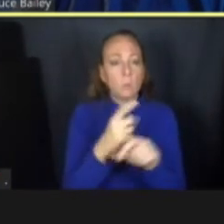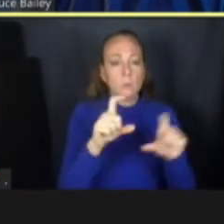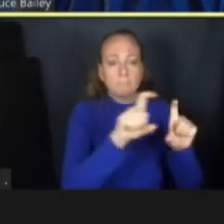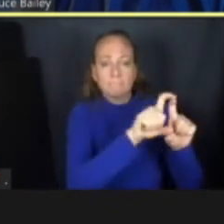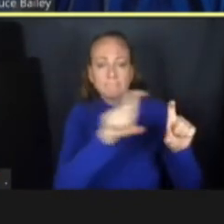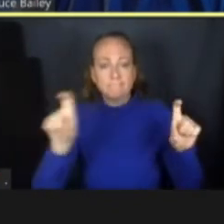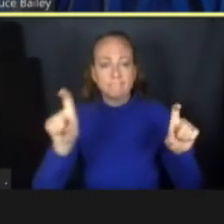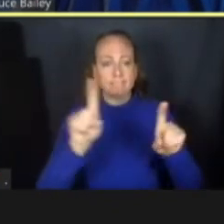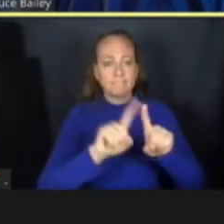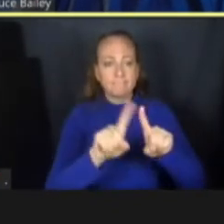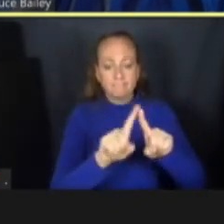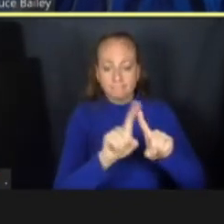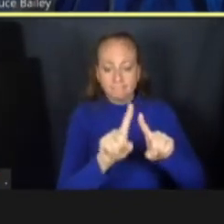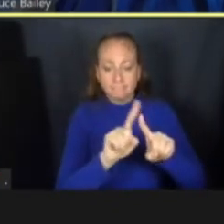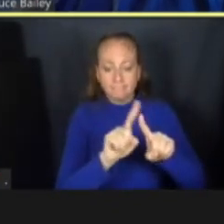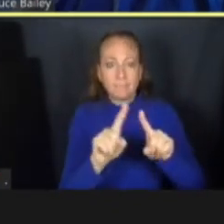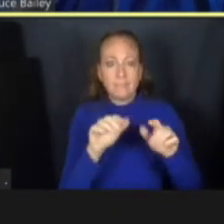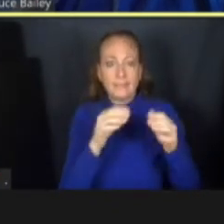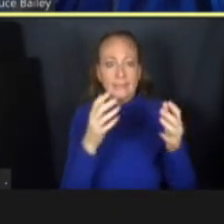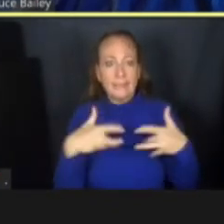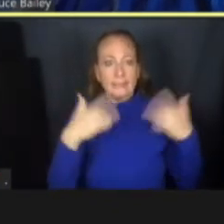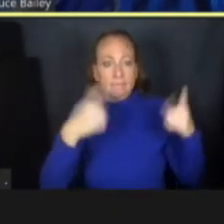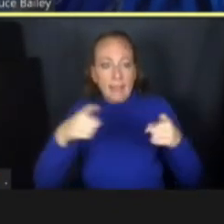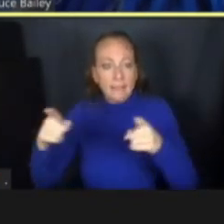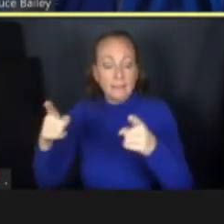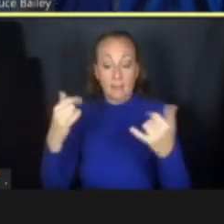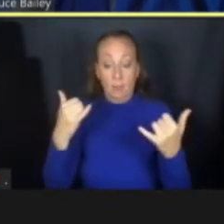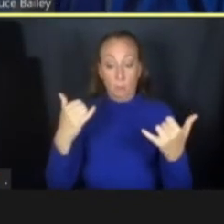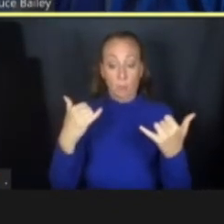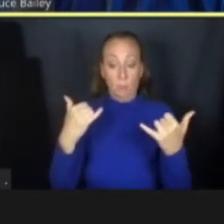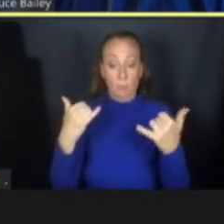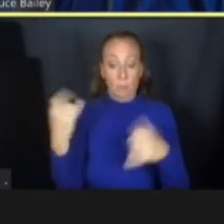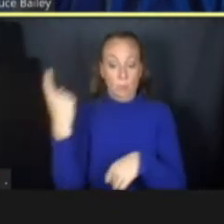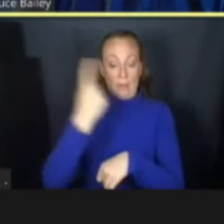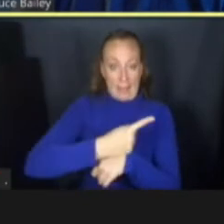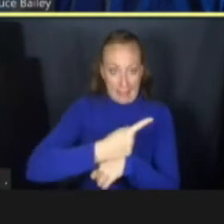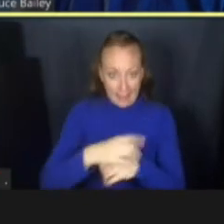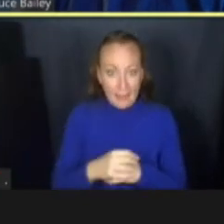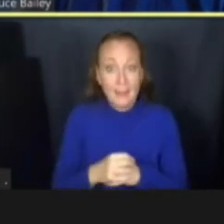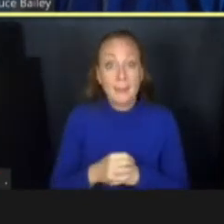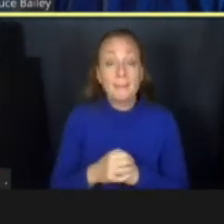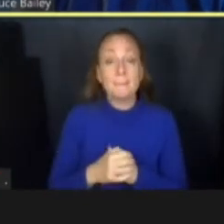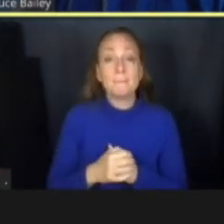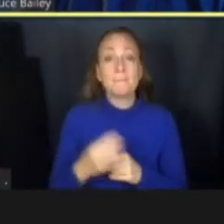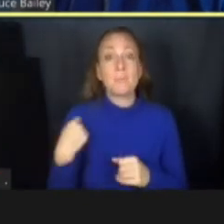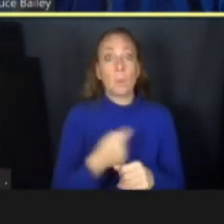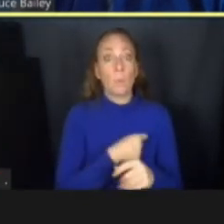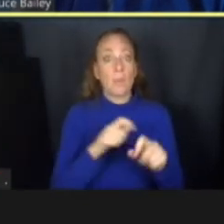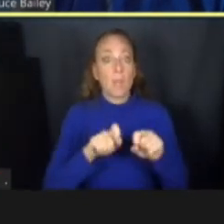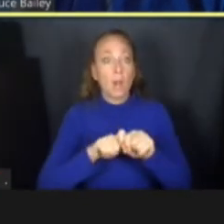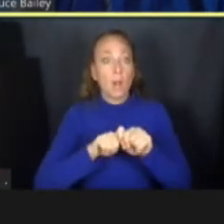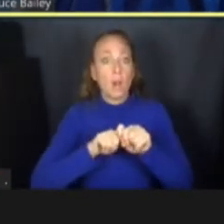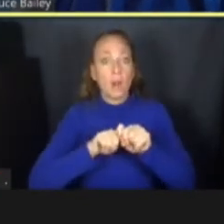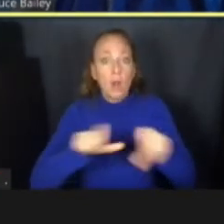Next slide, which we're using for today. We launched a whole new experience for the Access Board,